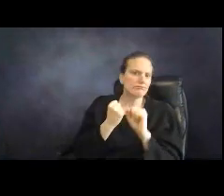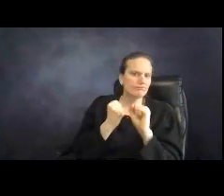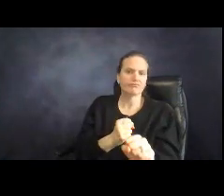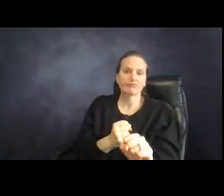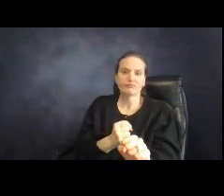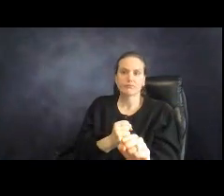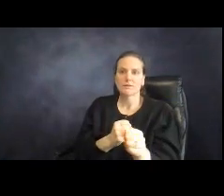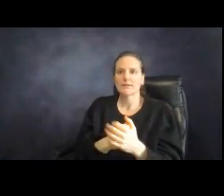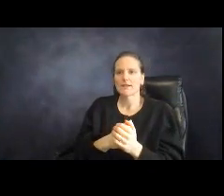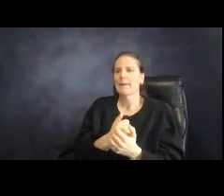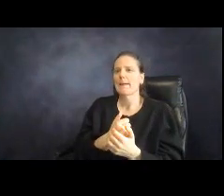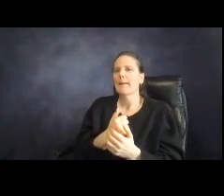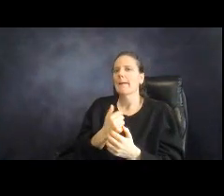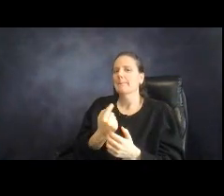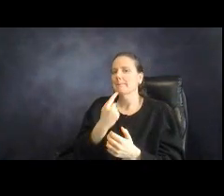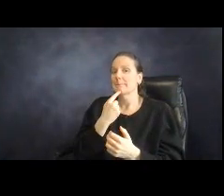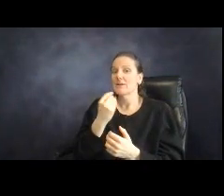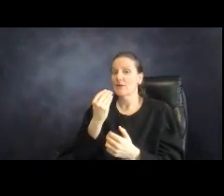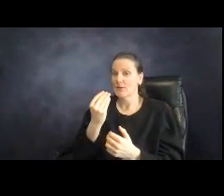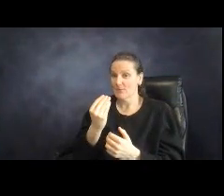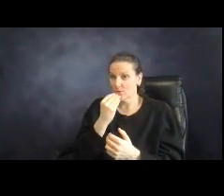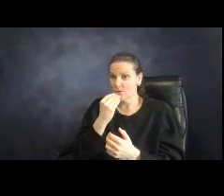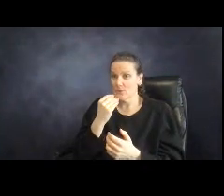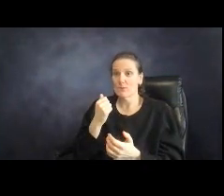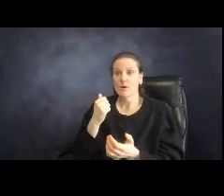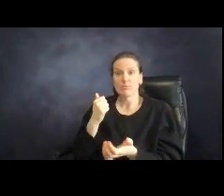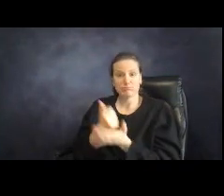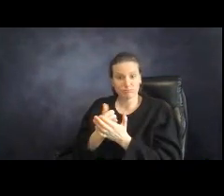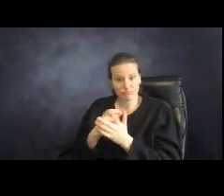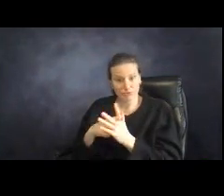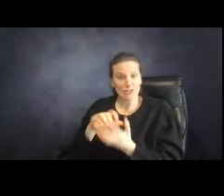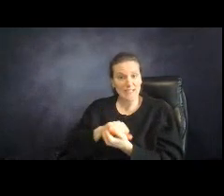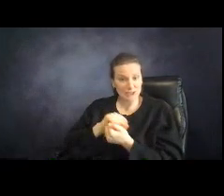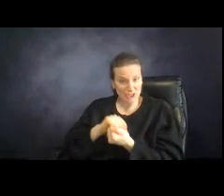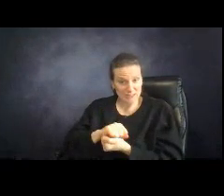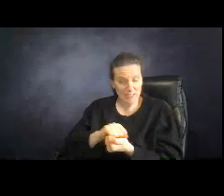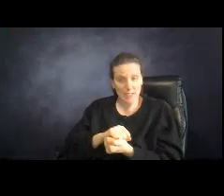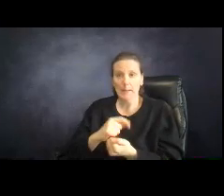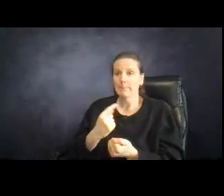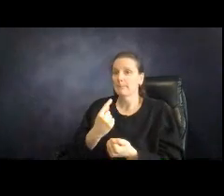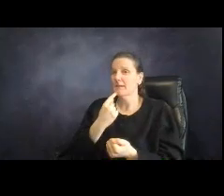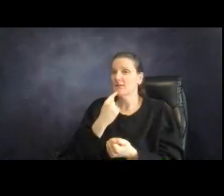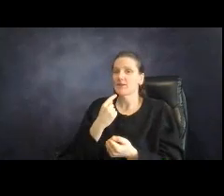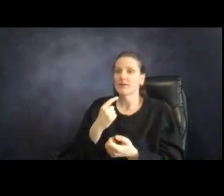So again, bitter foods will instigate digestion. Bitter foods start to, to increase your salivary amylase.